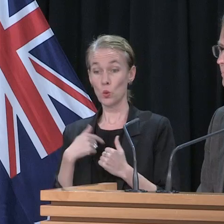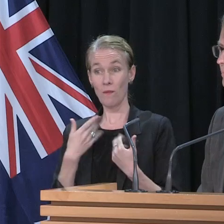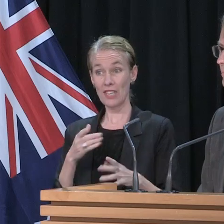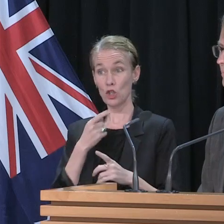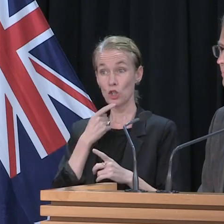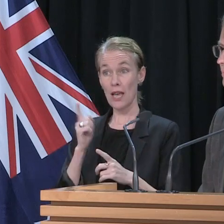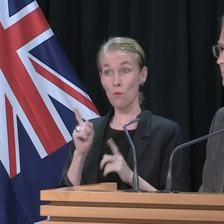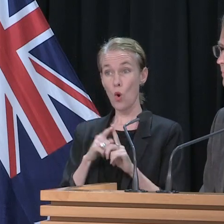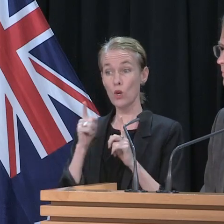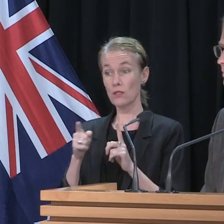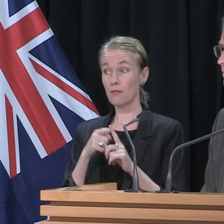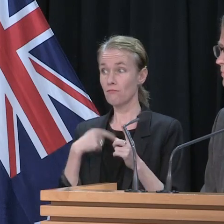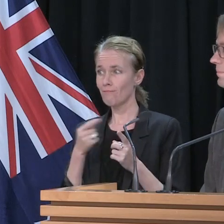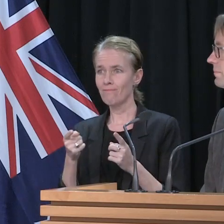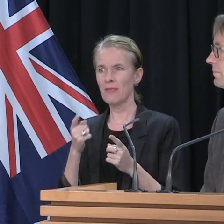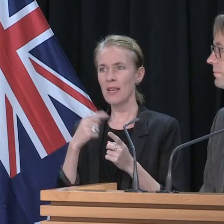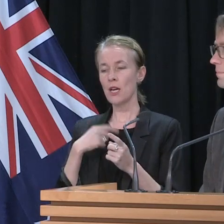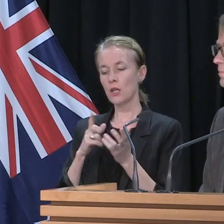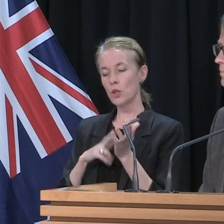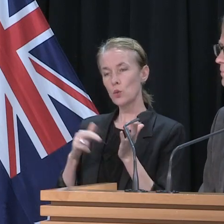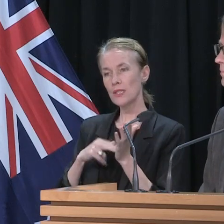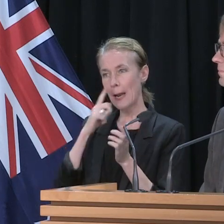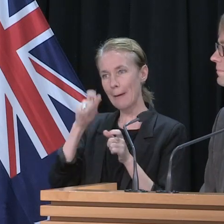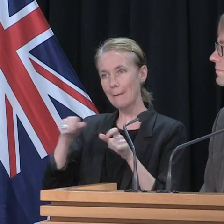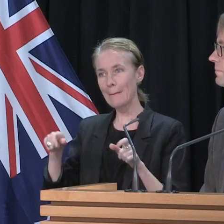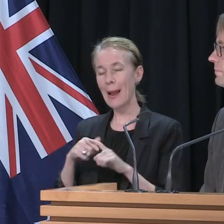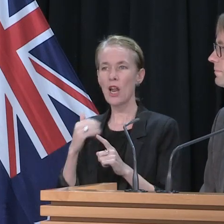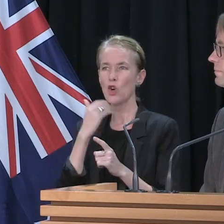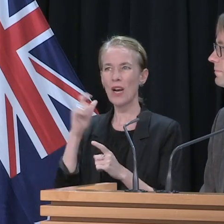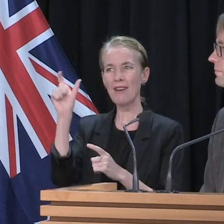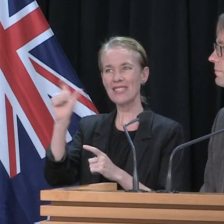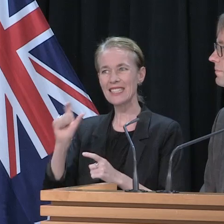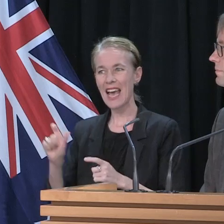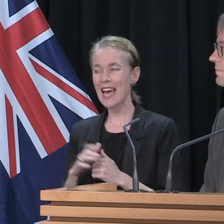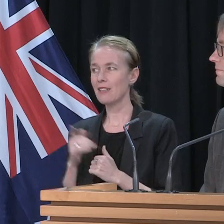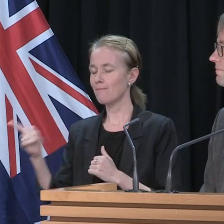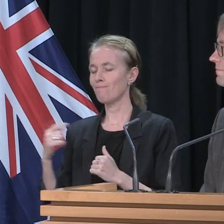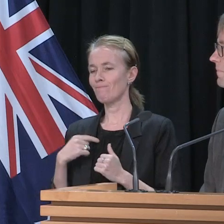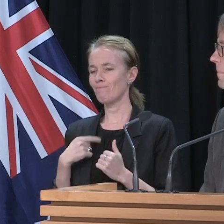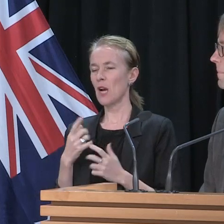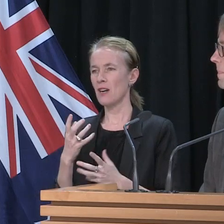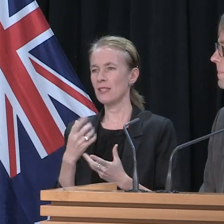enough Kiwis are scanning. We wouldn't be able tomorrow if there was community transmission, what does that mean? >> MINISTER CHRIS